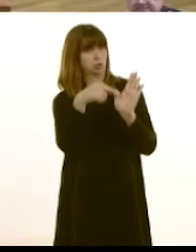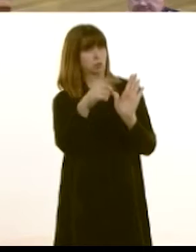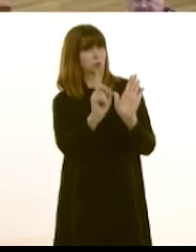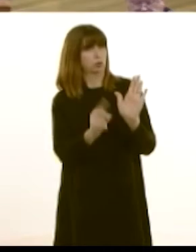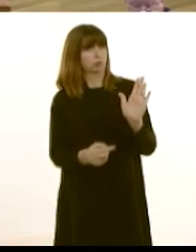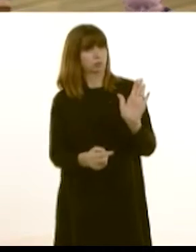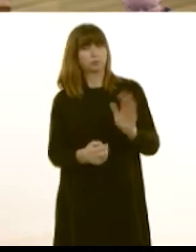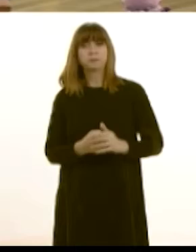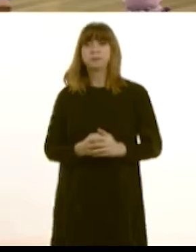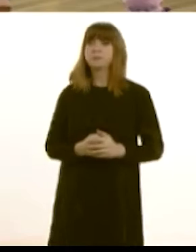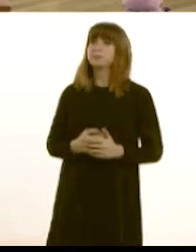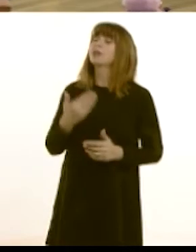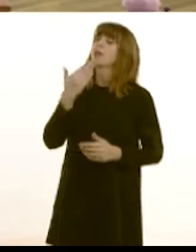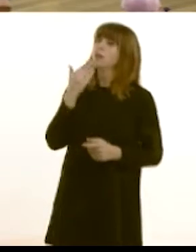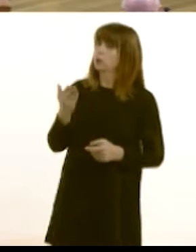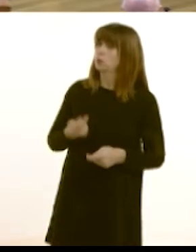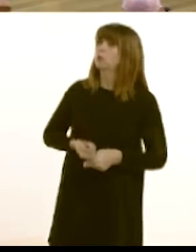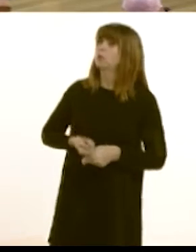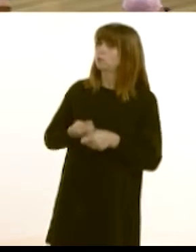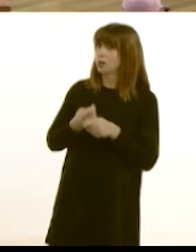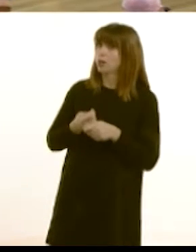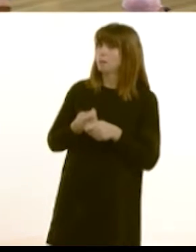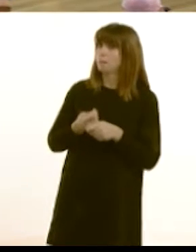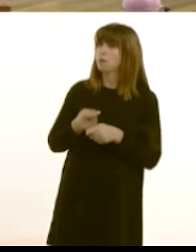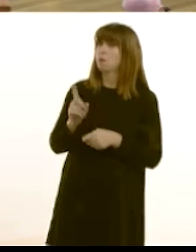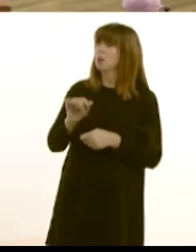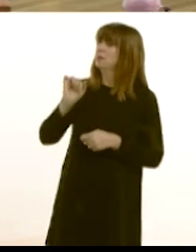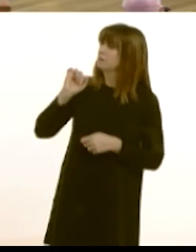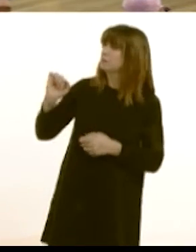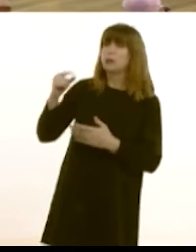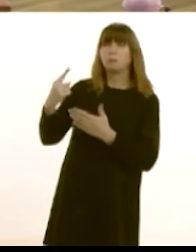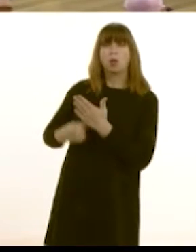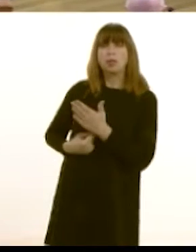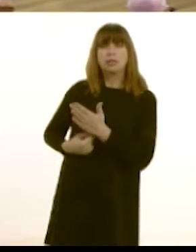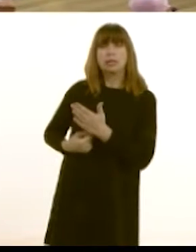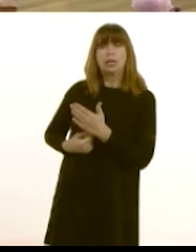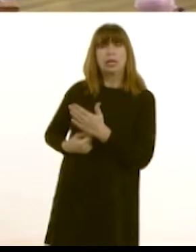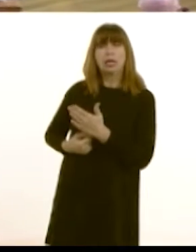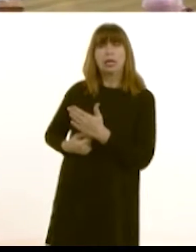Carwyn Jones: Can I thank the Member for highlighting the heartlessness of the policies being pursued by the Conservative Government?